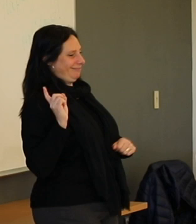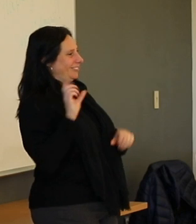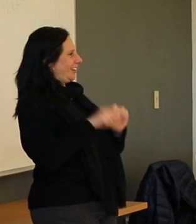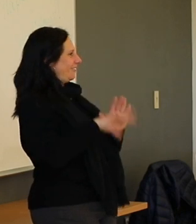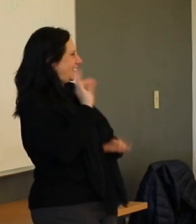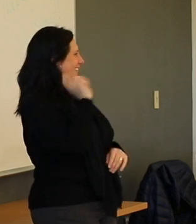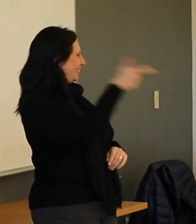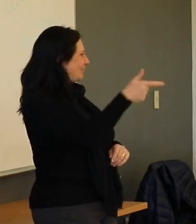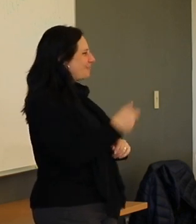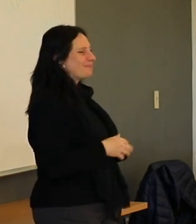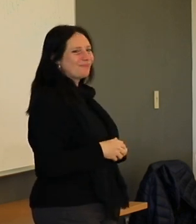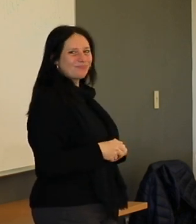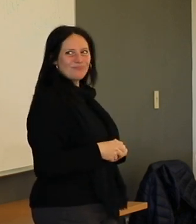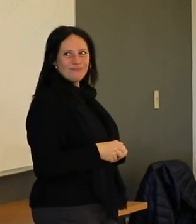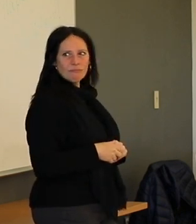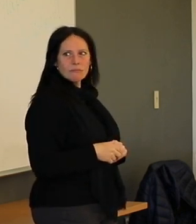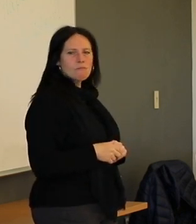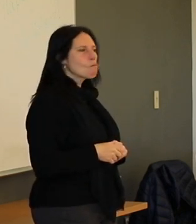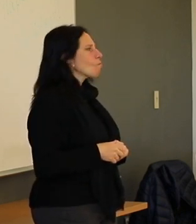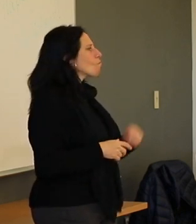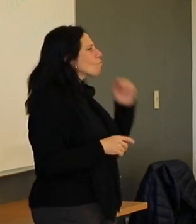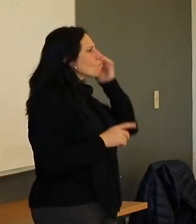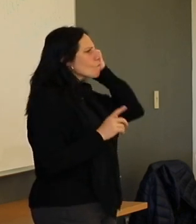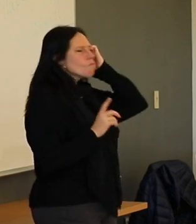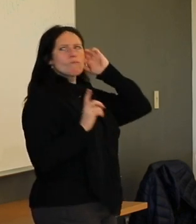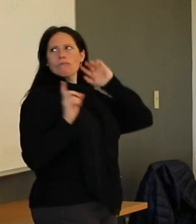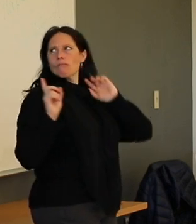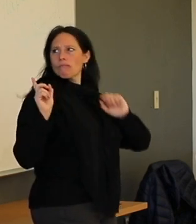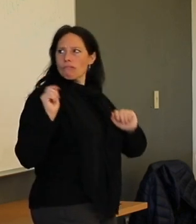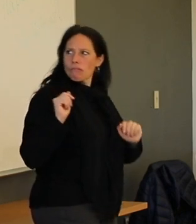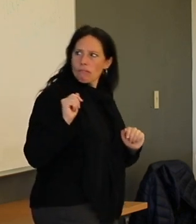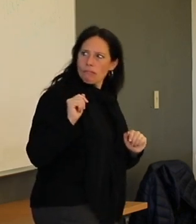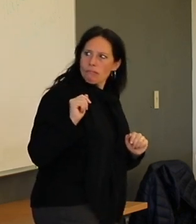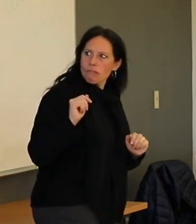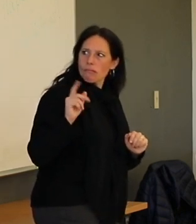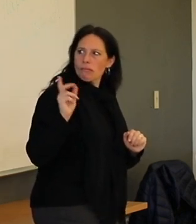the link to get to this planning and self-study.